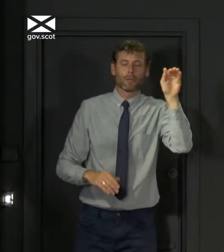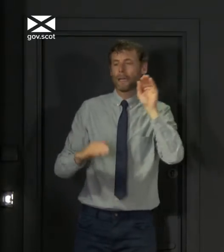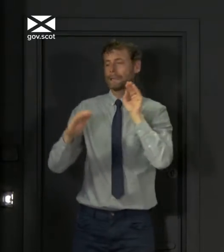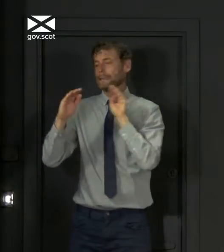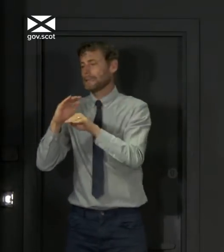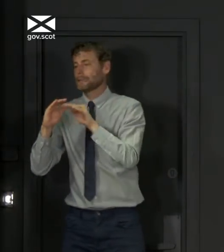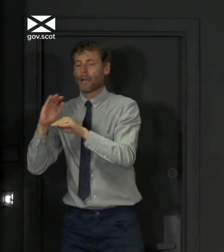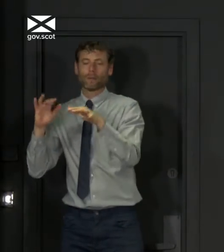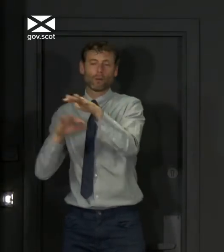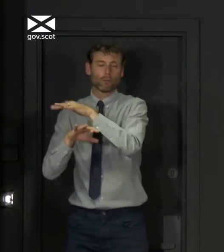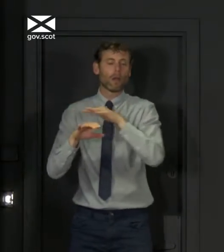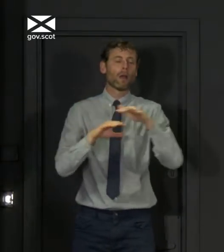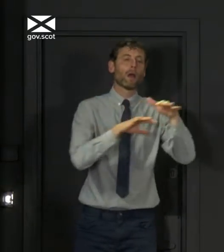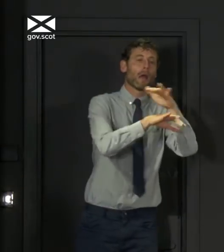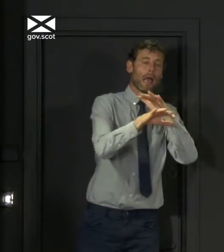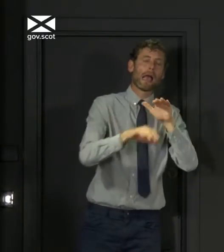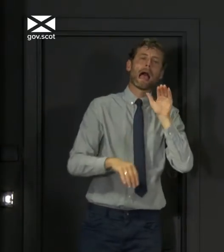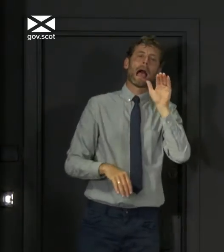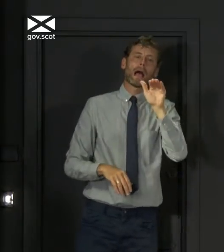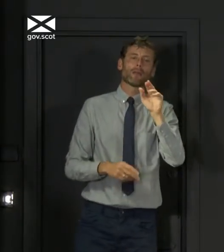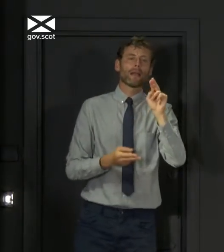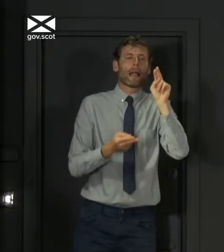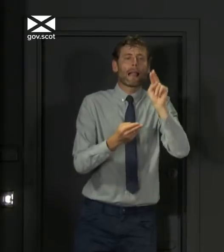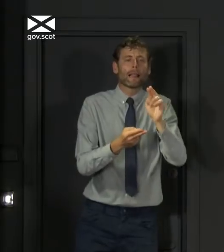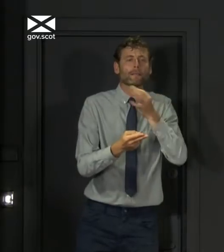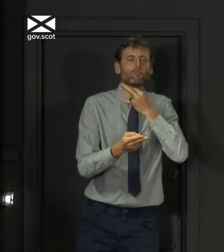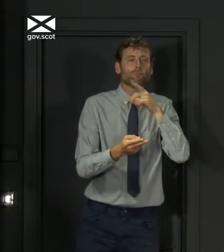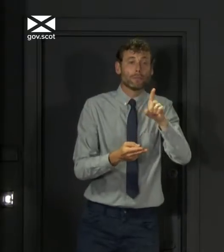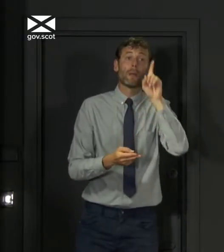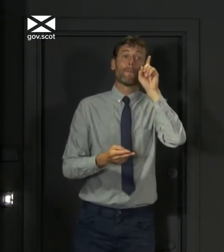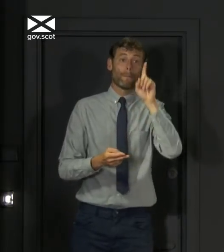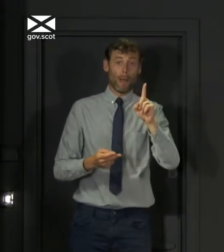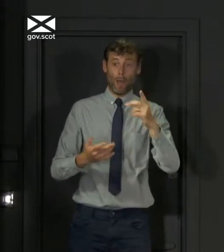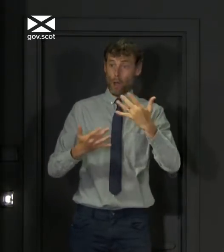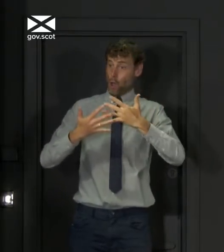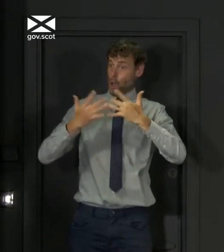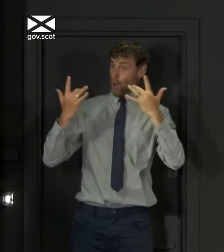than it is of indoor places. Crowded places generally, please seek to avoid.